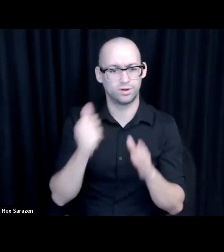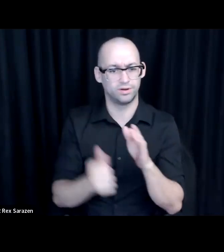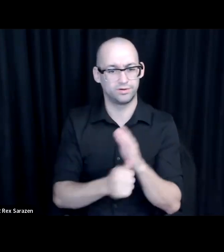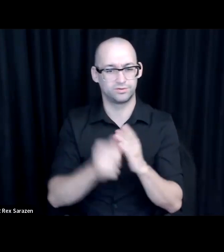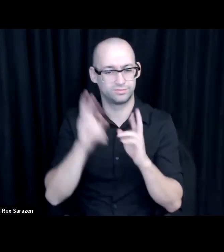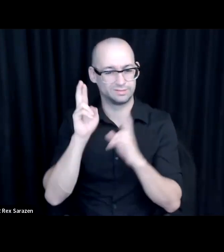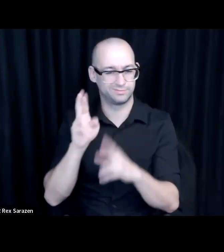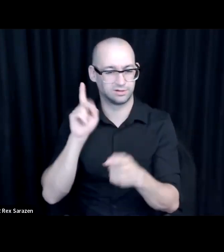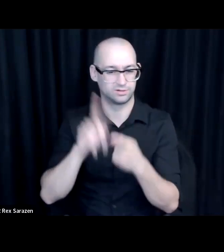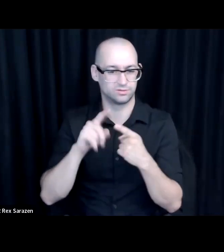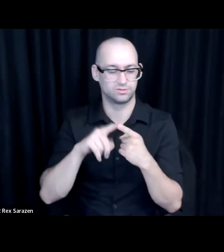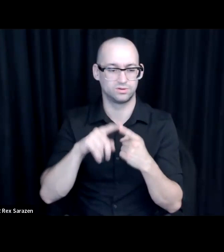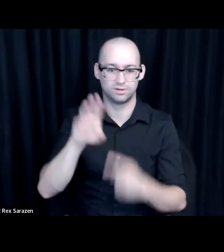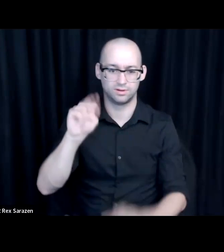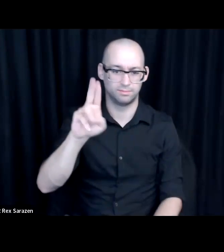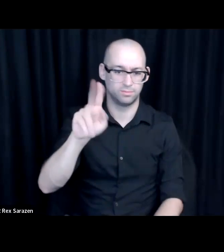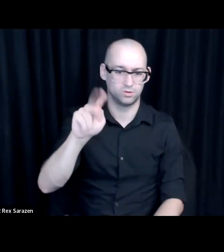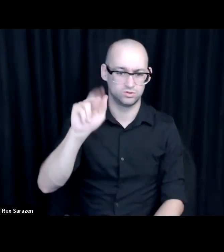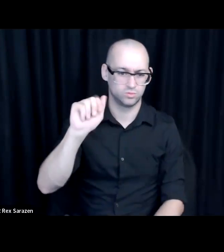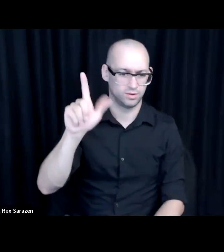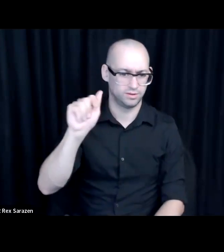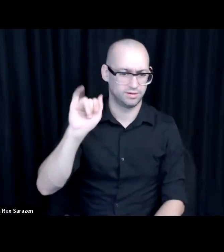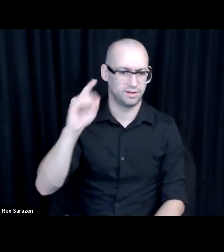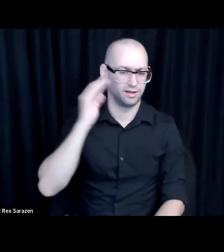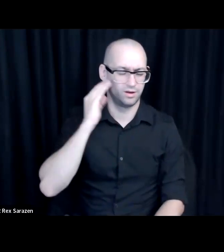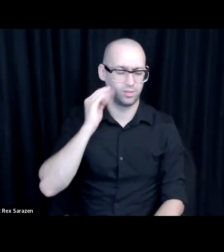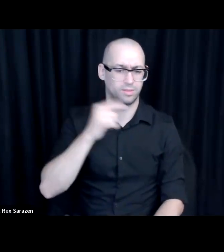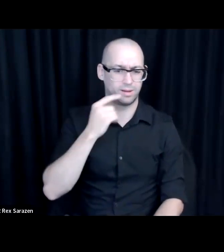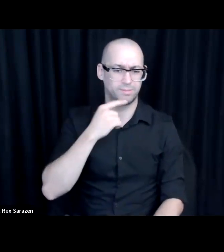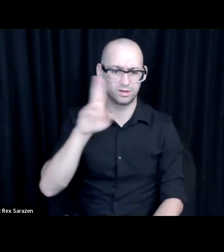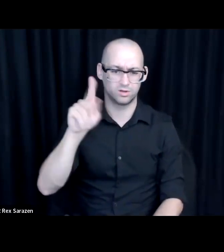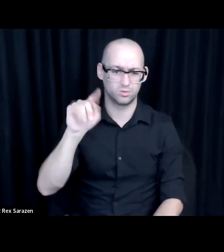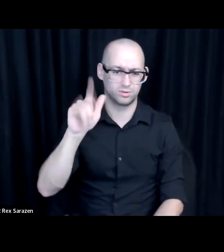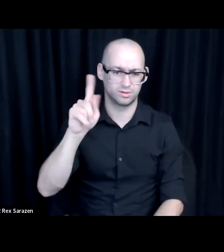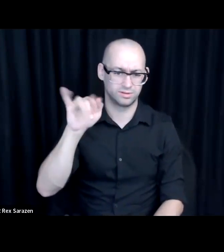sort of mutual aid is, I know that the Public Utilities Commission was very grateful for all of